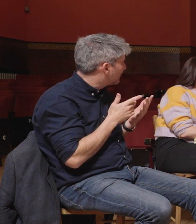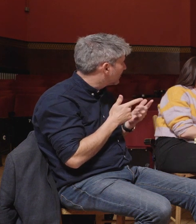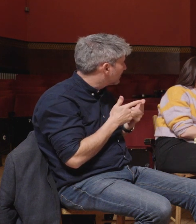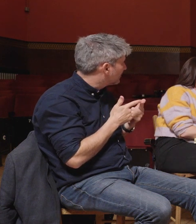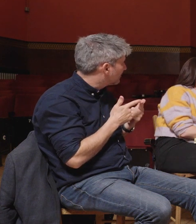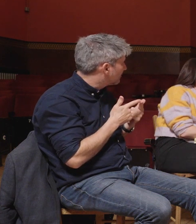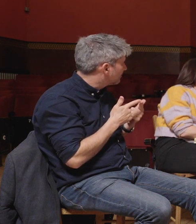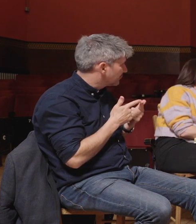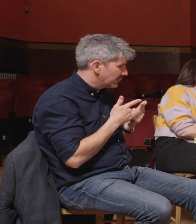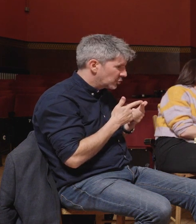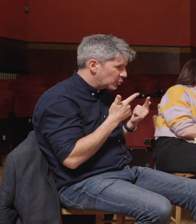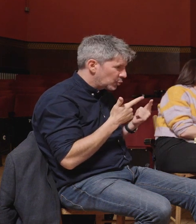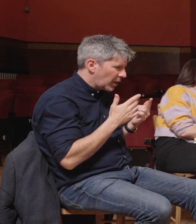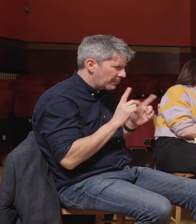How do you say in English?